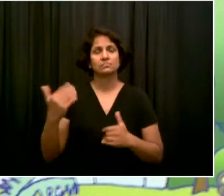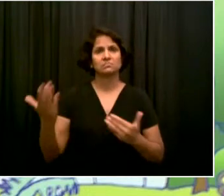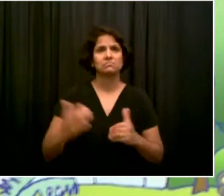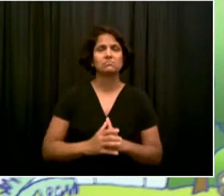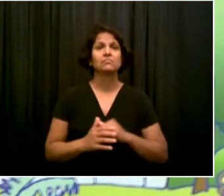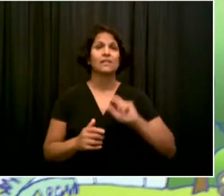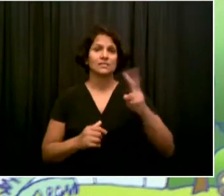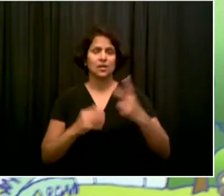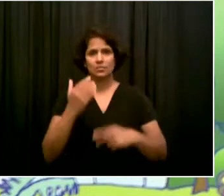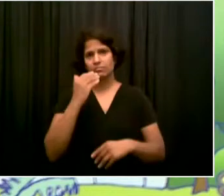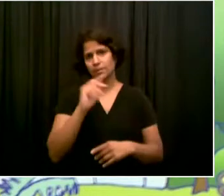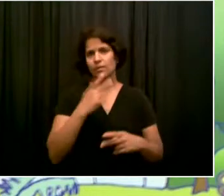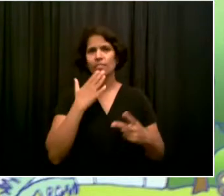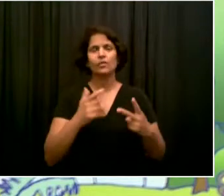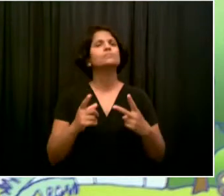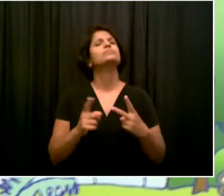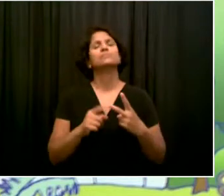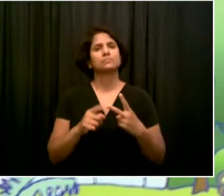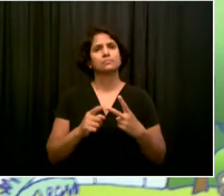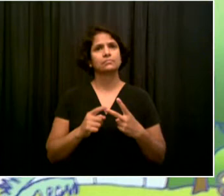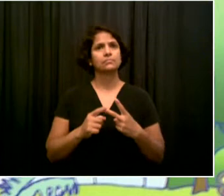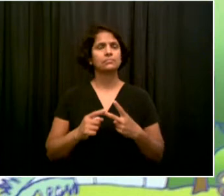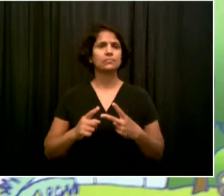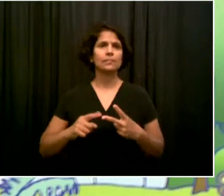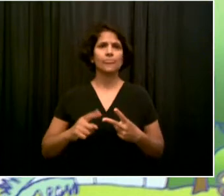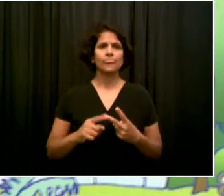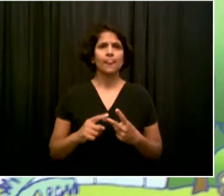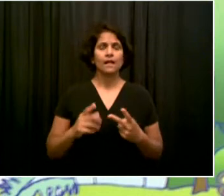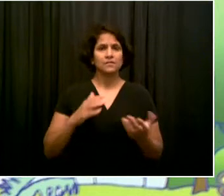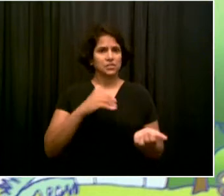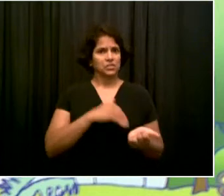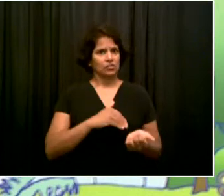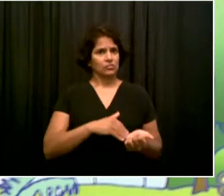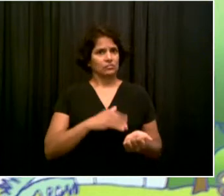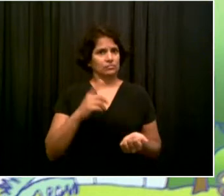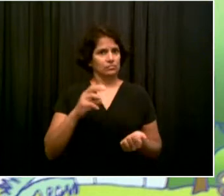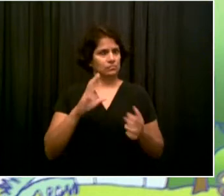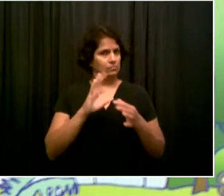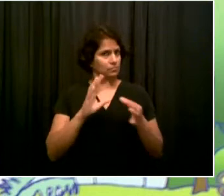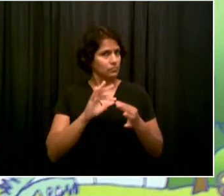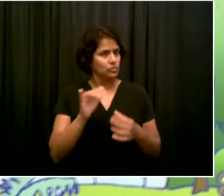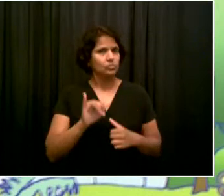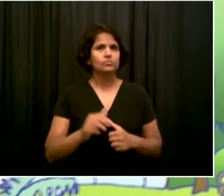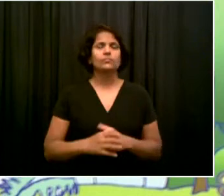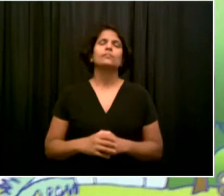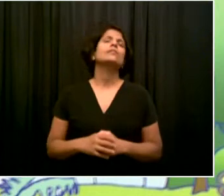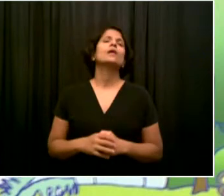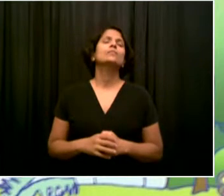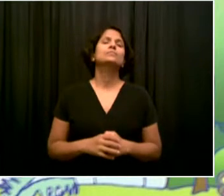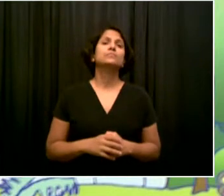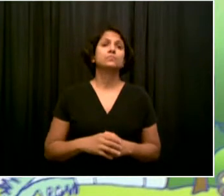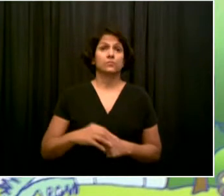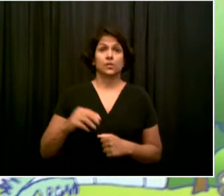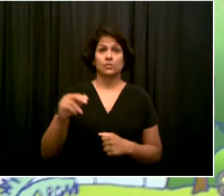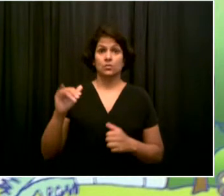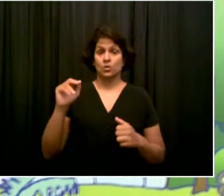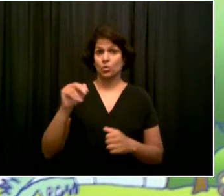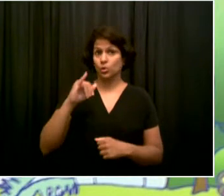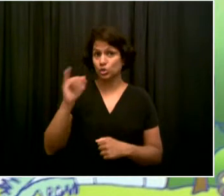WAY DO WE SEND ANY OTHER METDSHO ECBAUSE I DON'T WANT PEOPLE FFEORT TO BE CONFUSED. NOTHING TAKES THPE LAEC OF VACCINATION, IT IS THE ONLY WAY FORWARD. GO AHEAD CHRIS. Reporter: IF